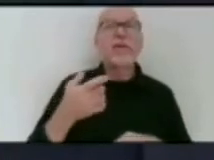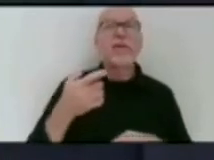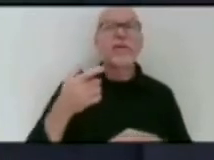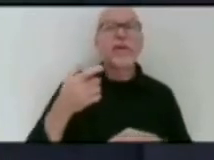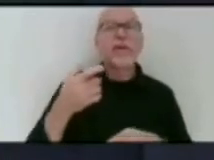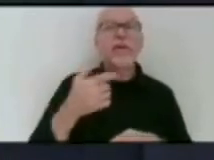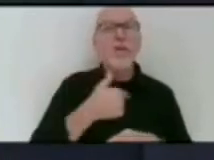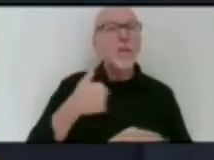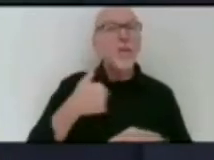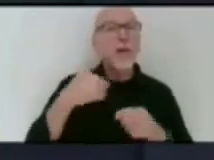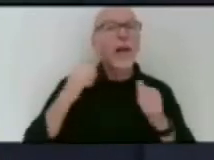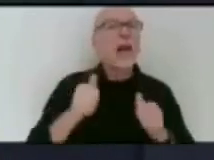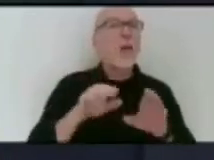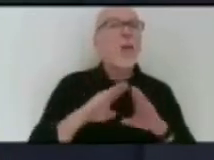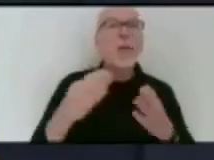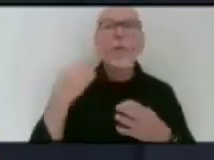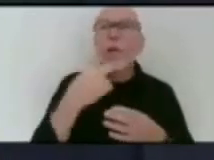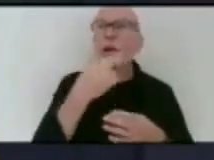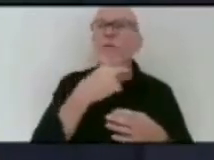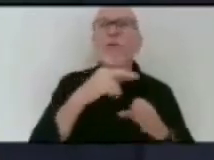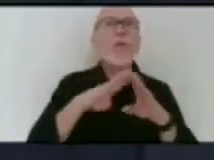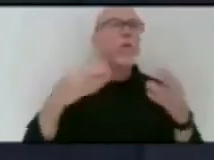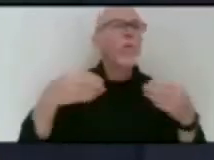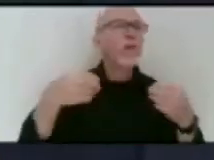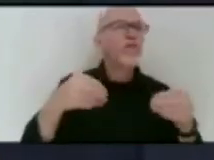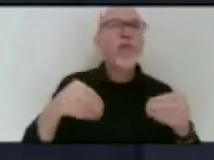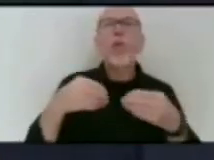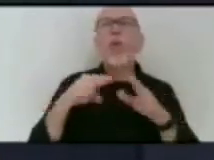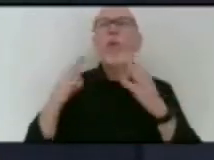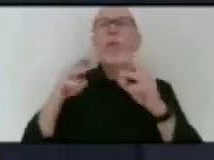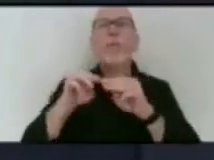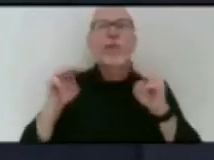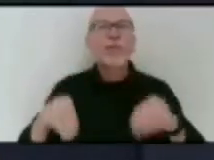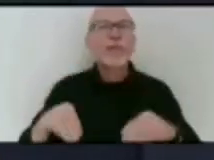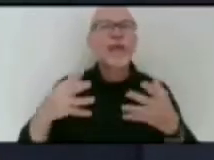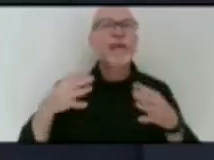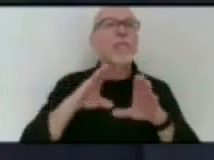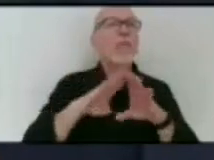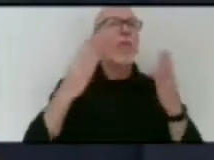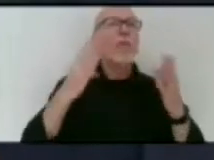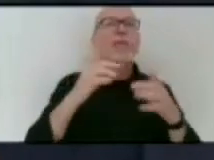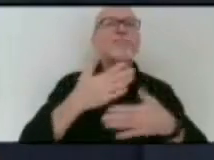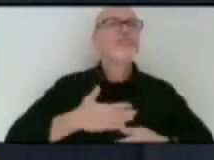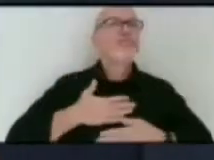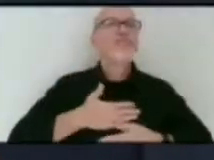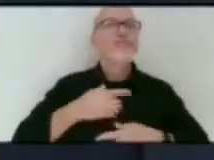our restaurants and shops and museums and attractions toe full capacity while